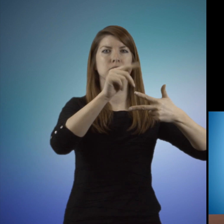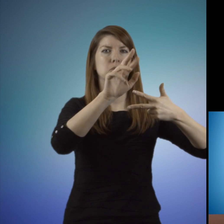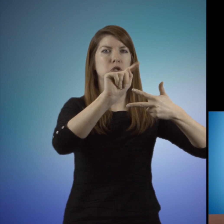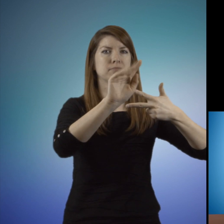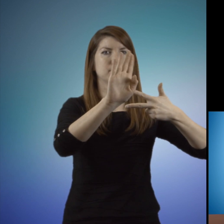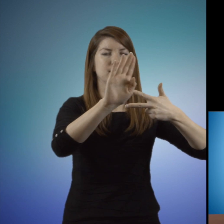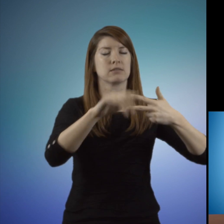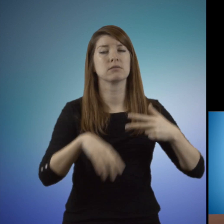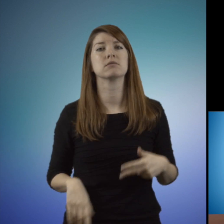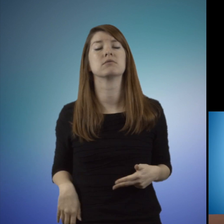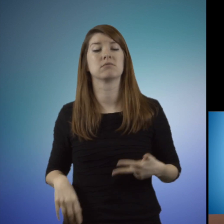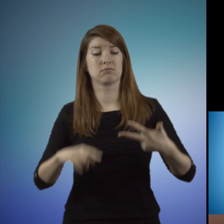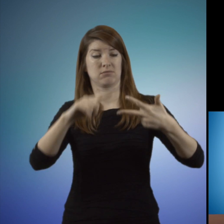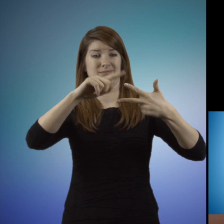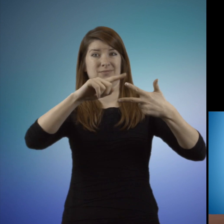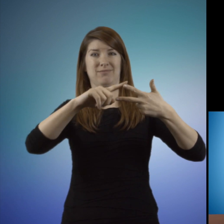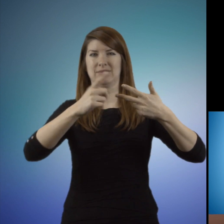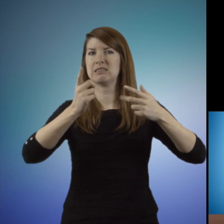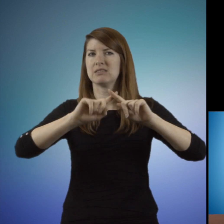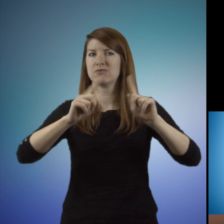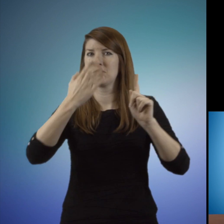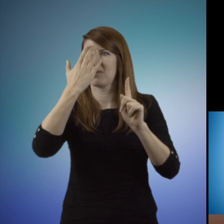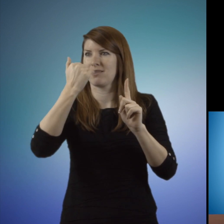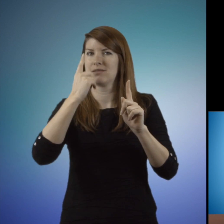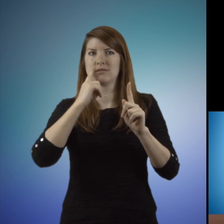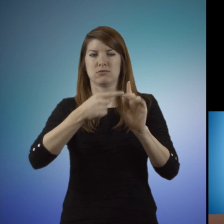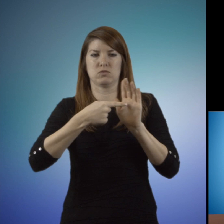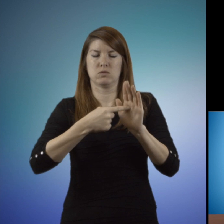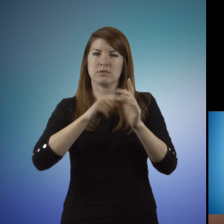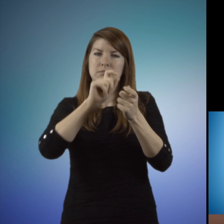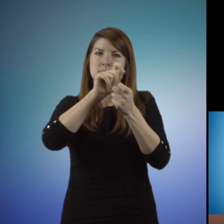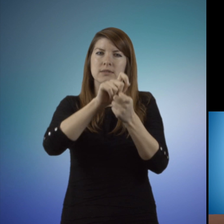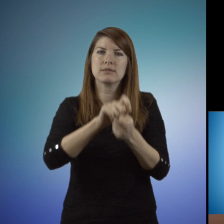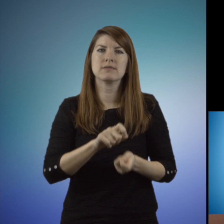as they outline specific guidelines that schools must meet in terms of timelines,